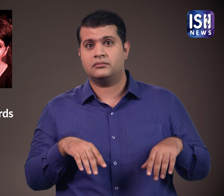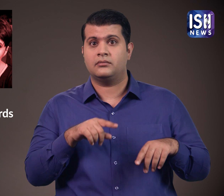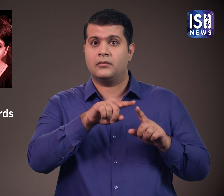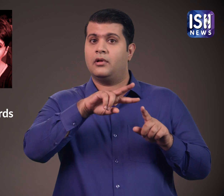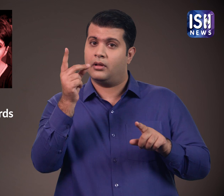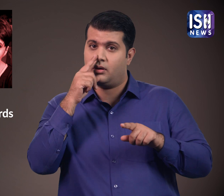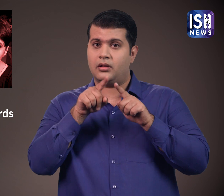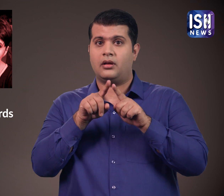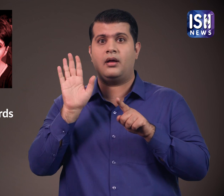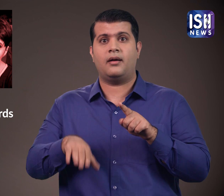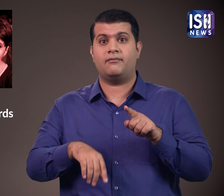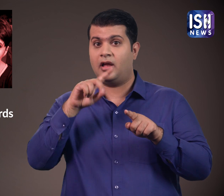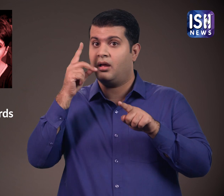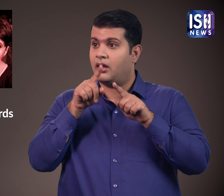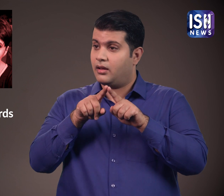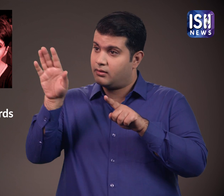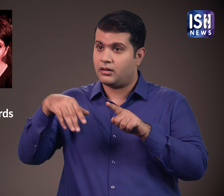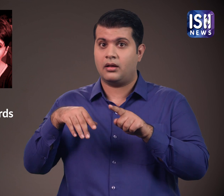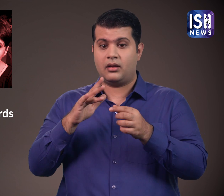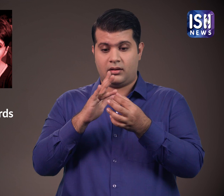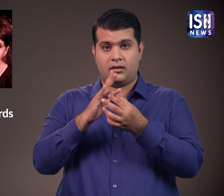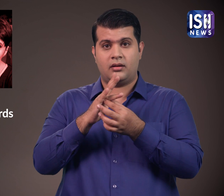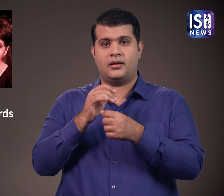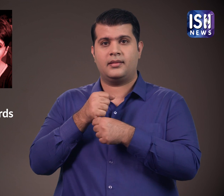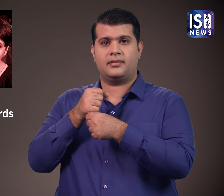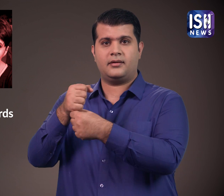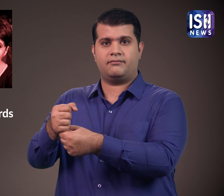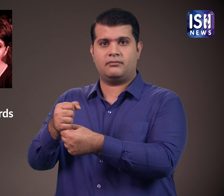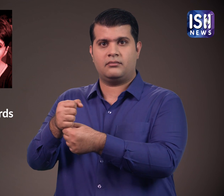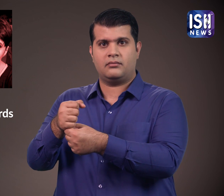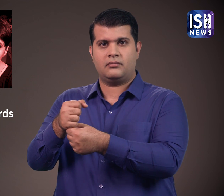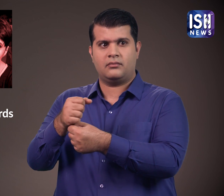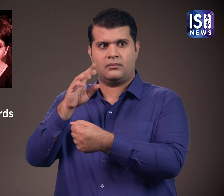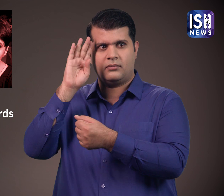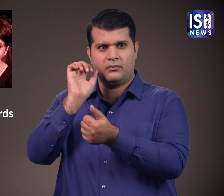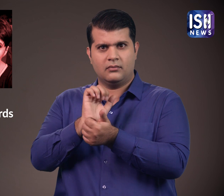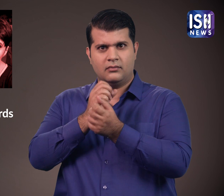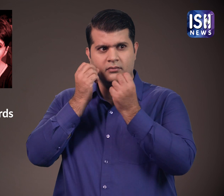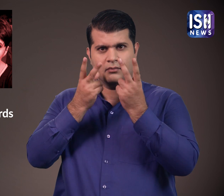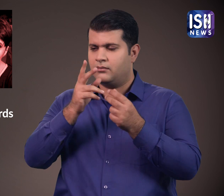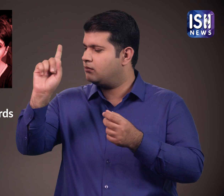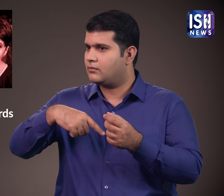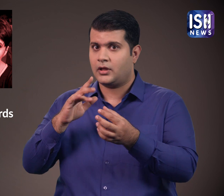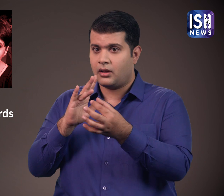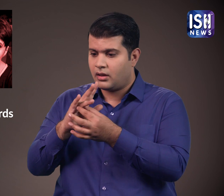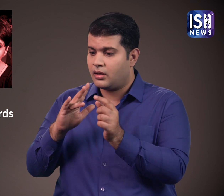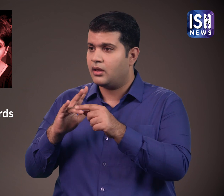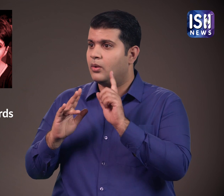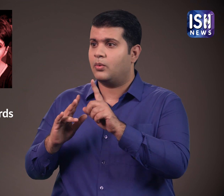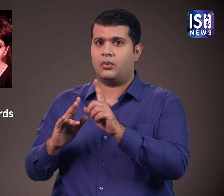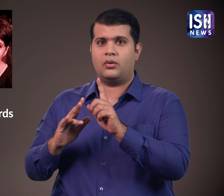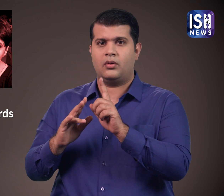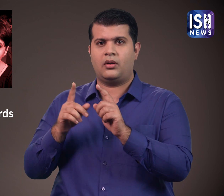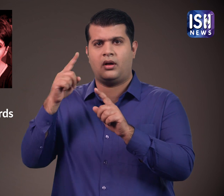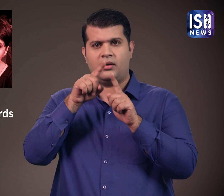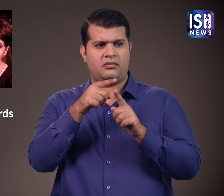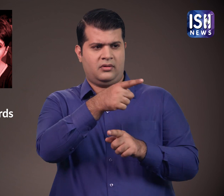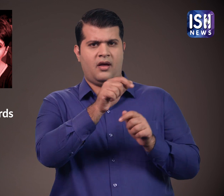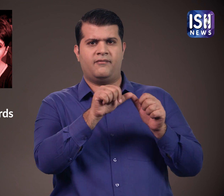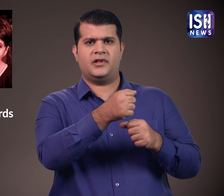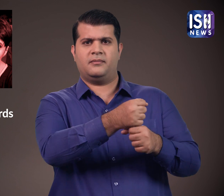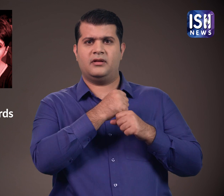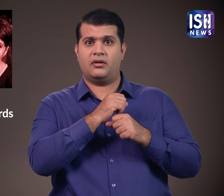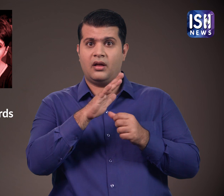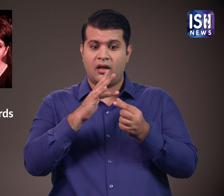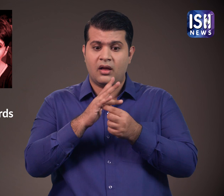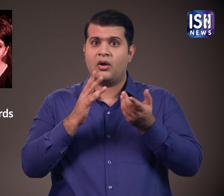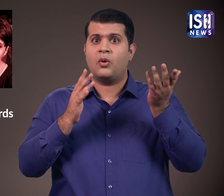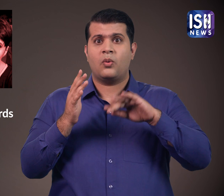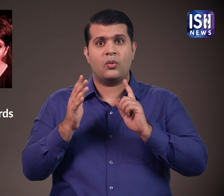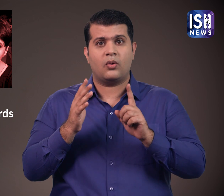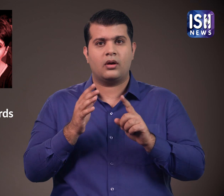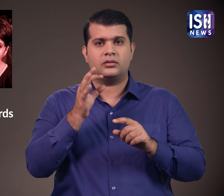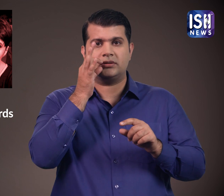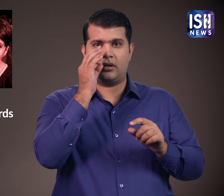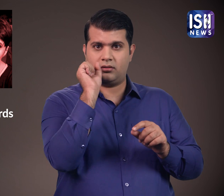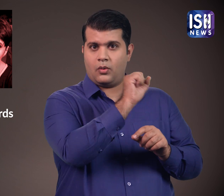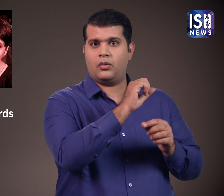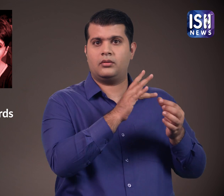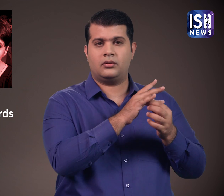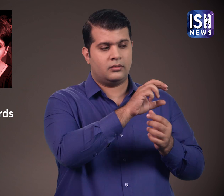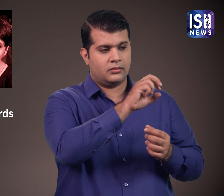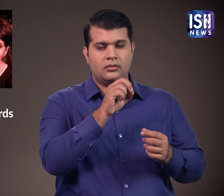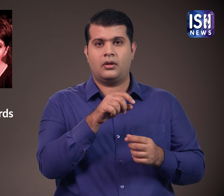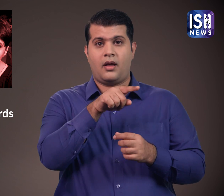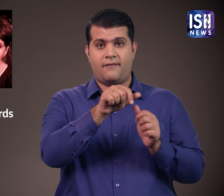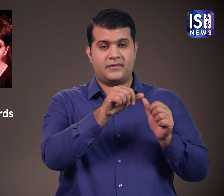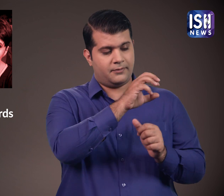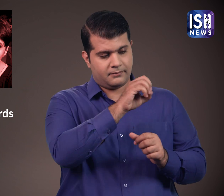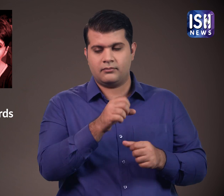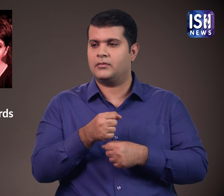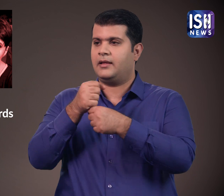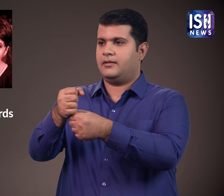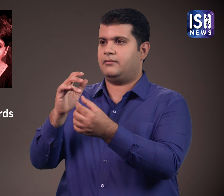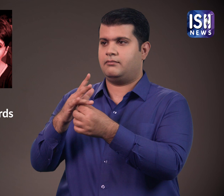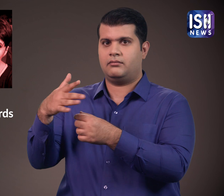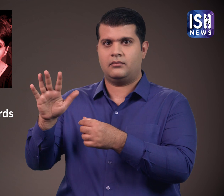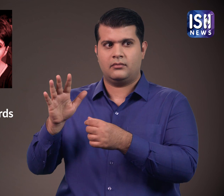He even started dating someone else and gave her Shraddha's ring! She revealed this to the police during an interogation.